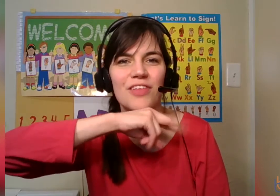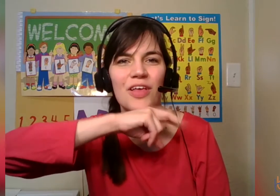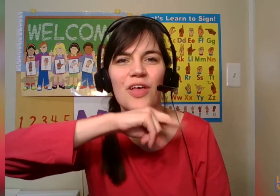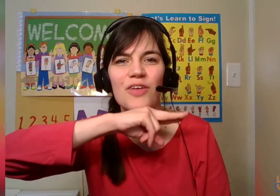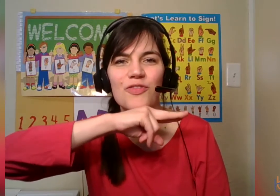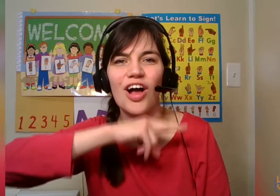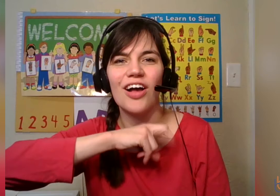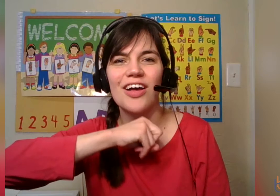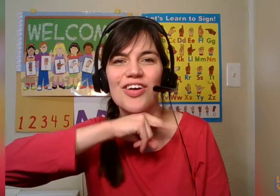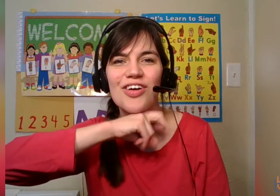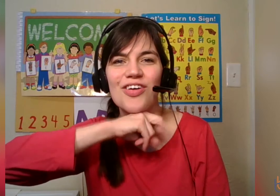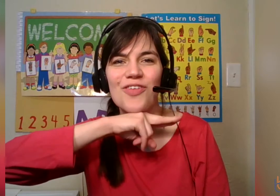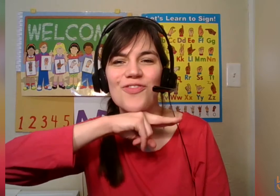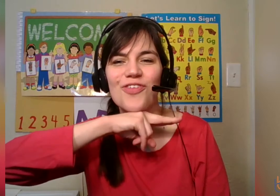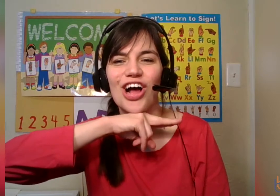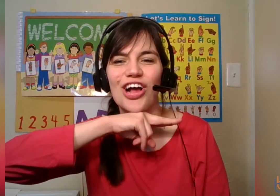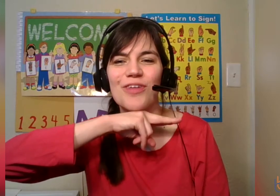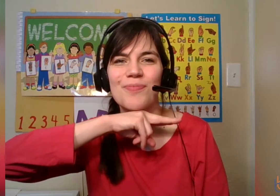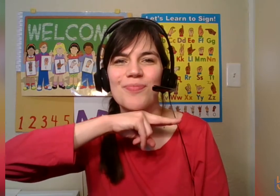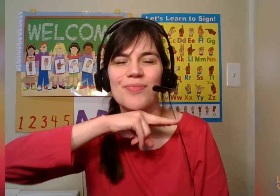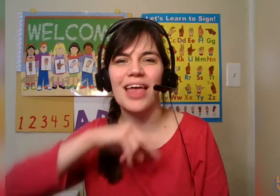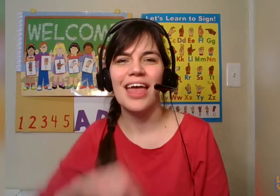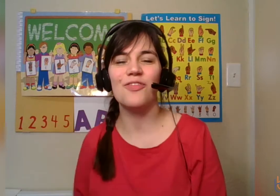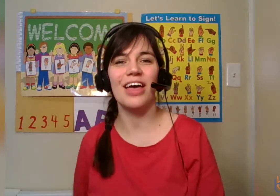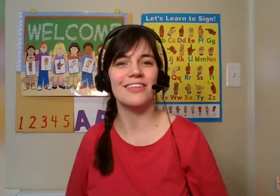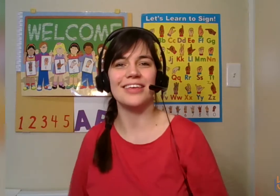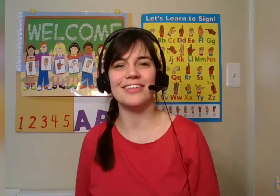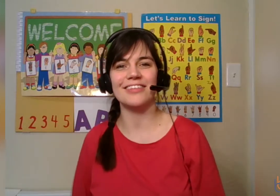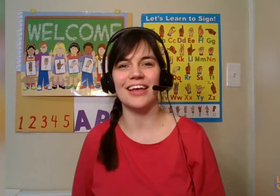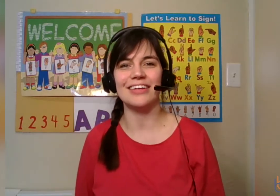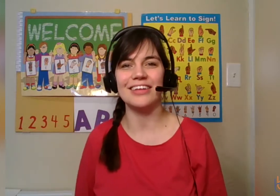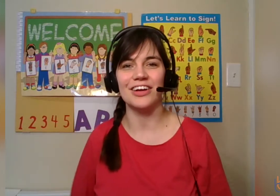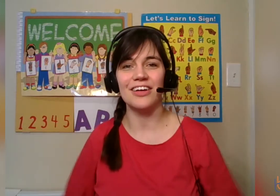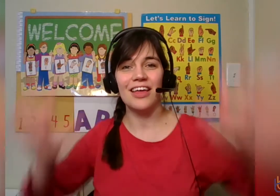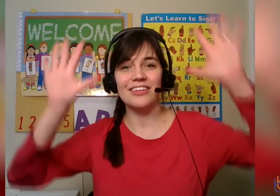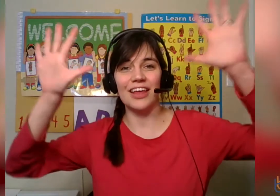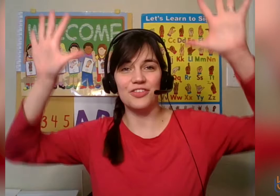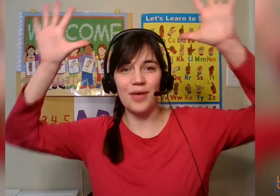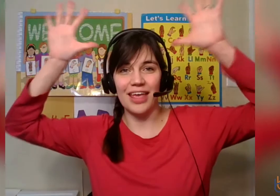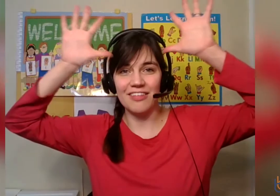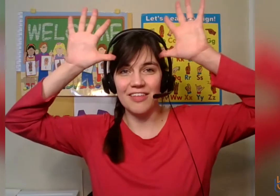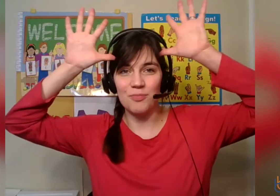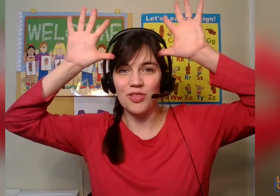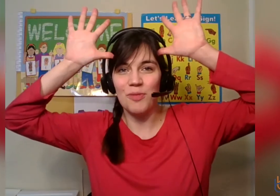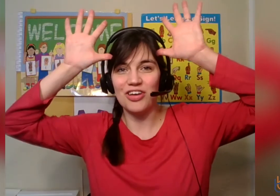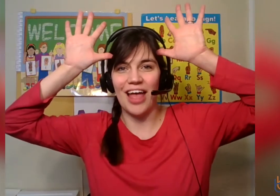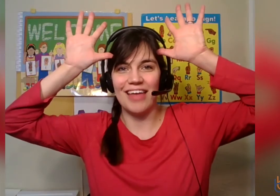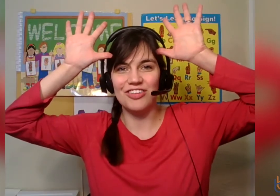Frog. Frog. And finally, to sign deer, take two hands and put them on your head to